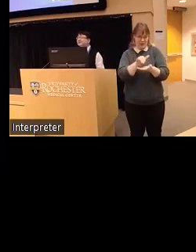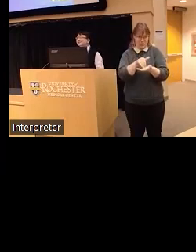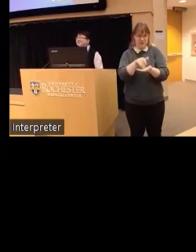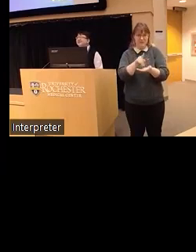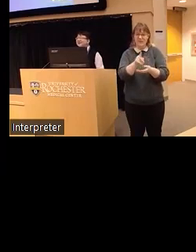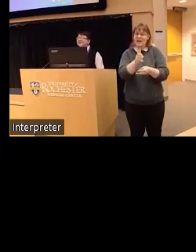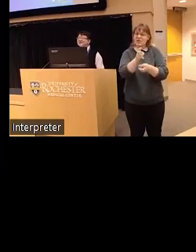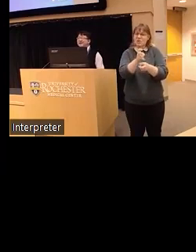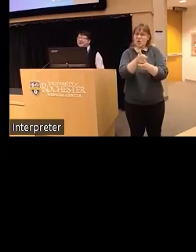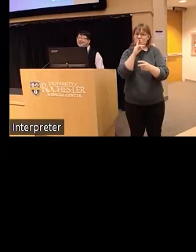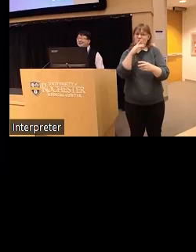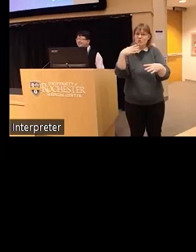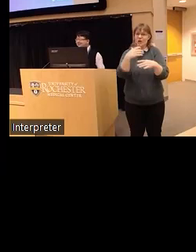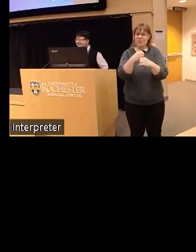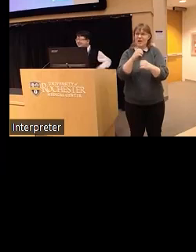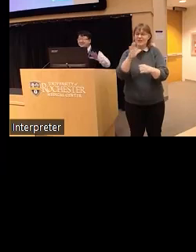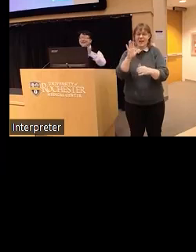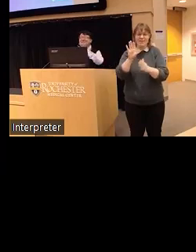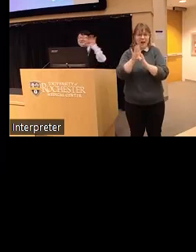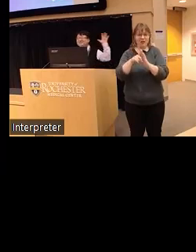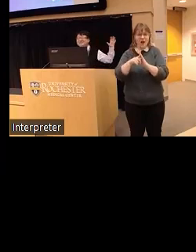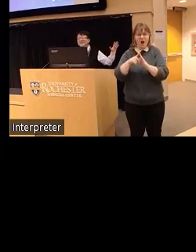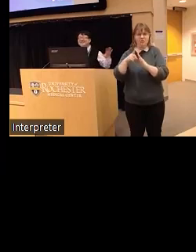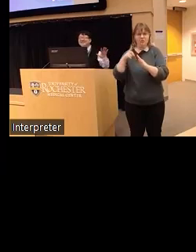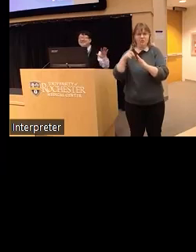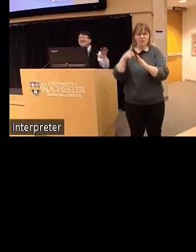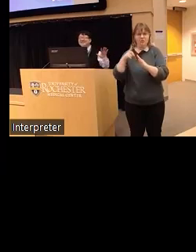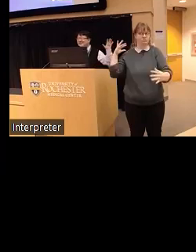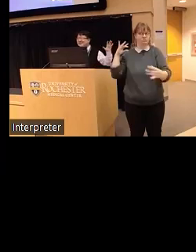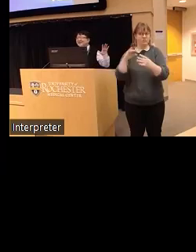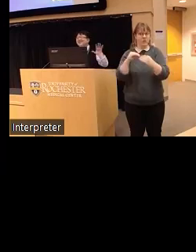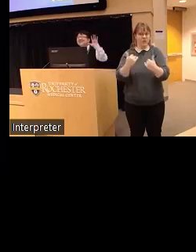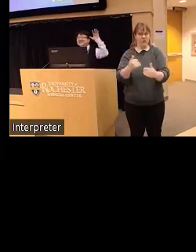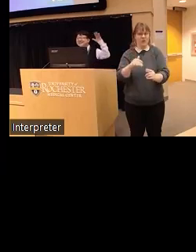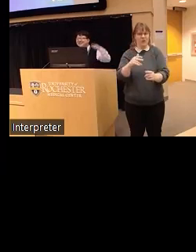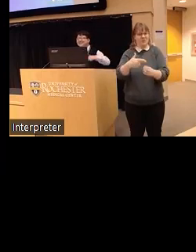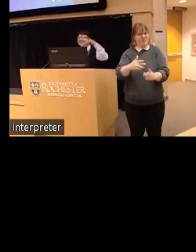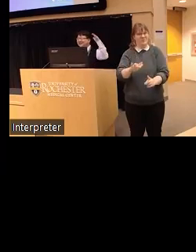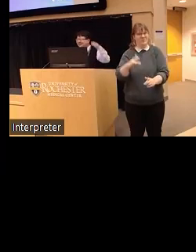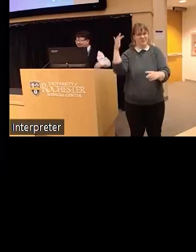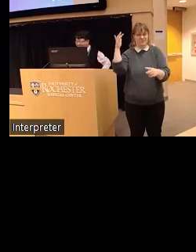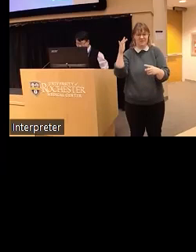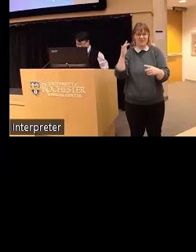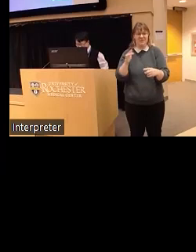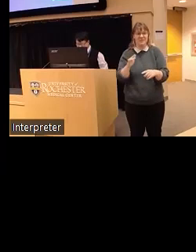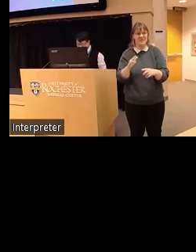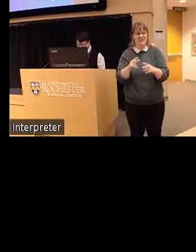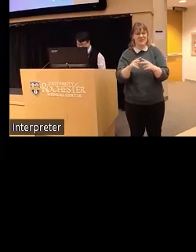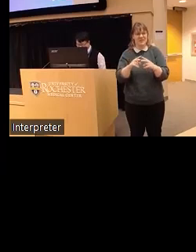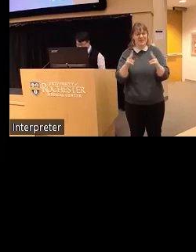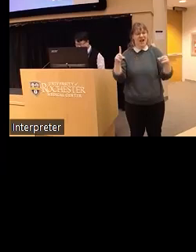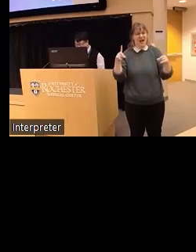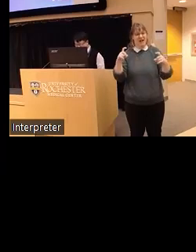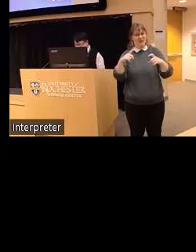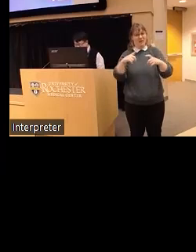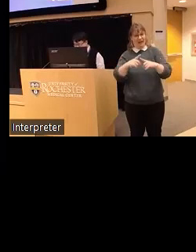to summarize his background because it's such a illustrious and also very complicated but uh after